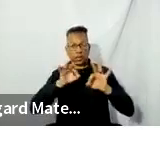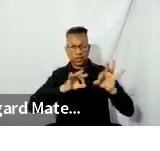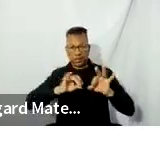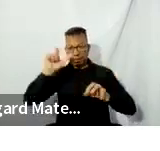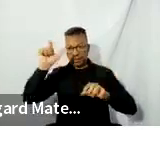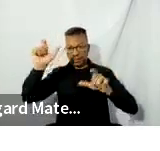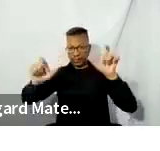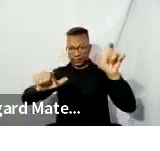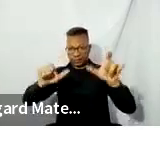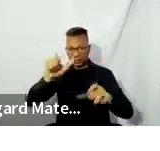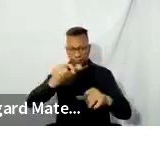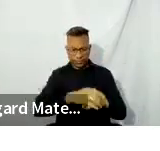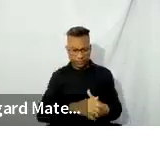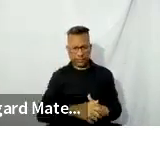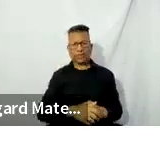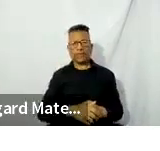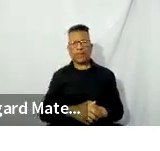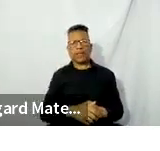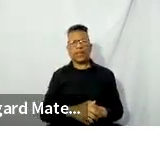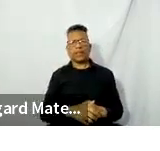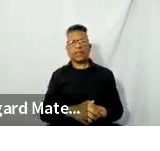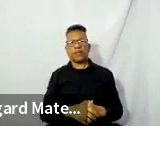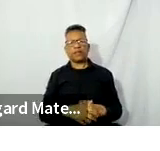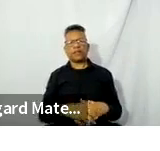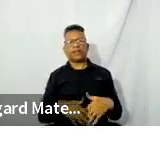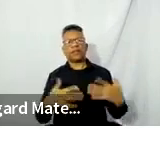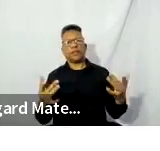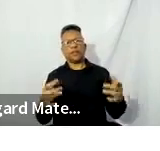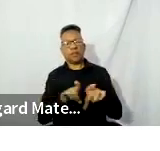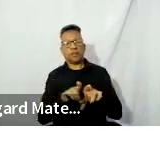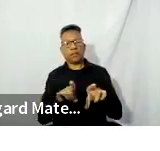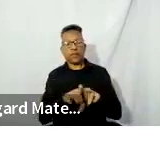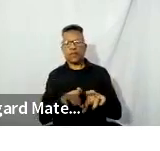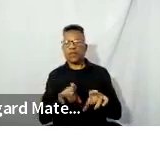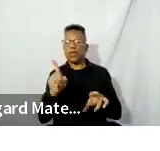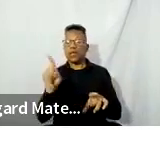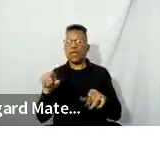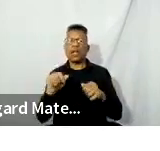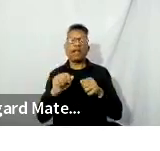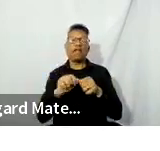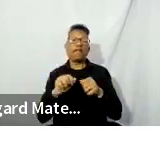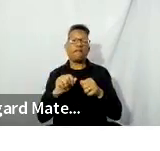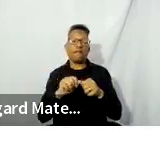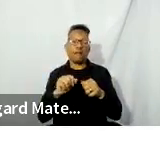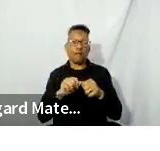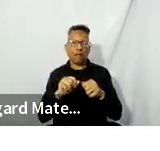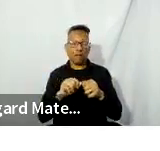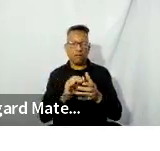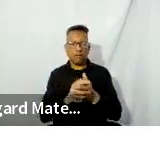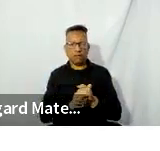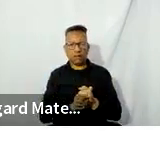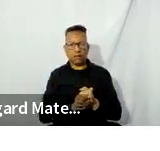or reproduction of the individual , of , of the of the role l, of the of the role of the commanding role of world role of words role of words as the